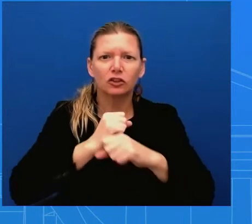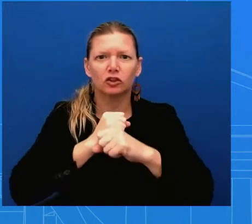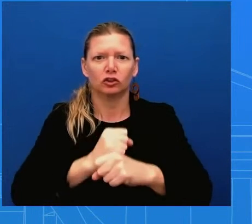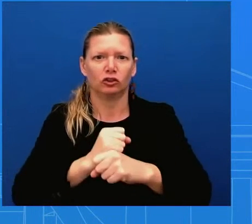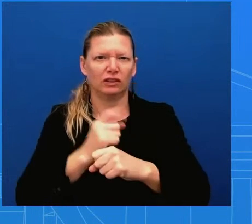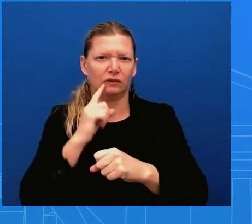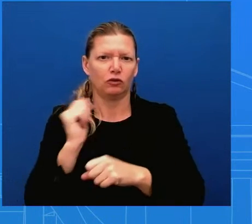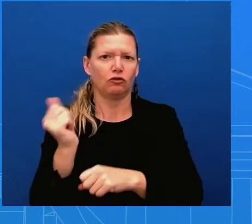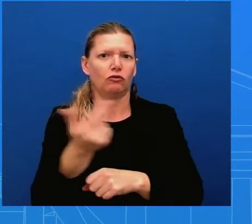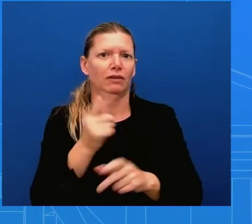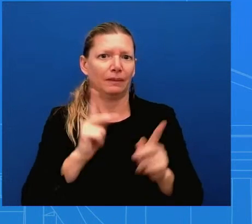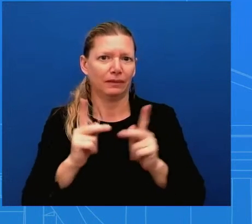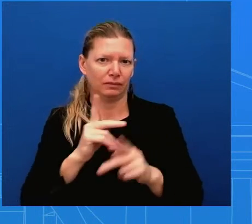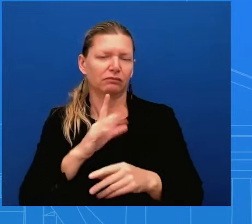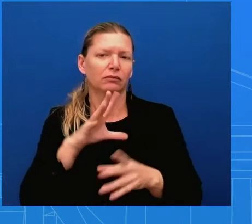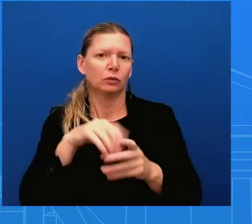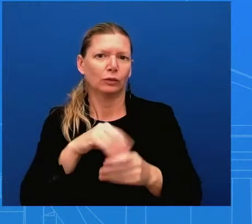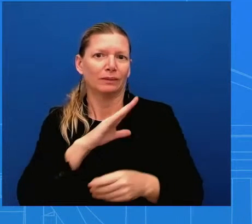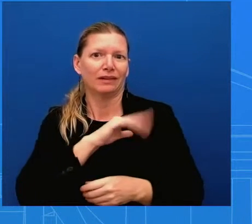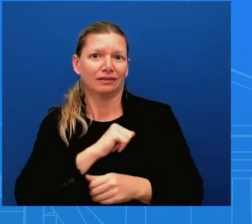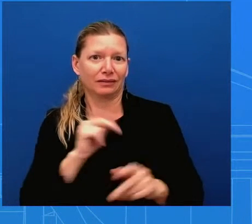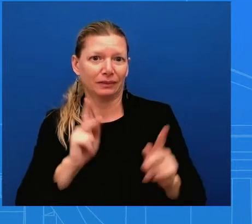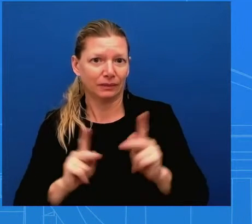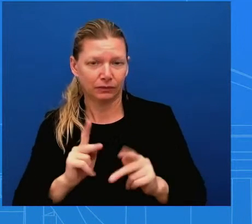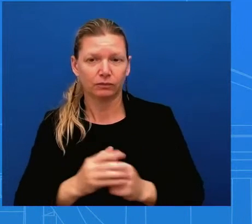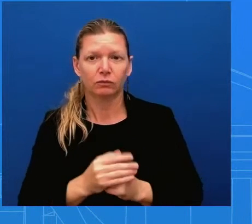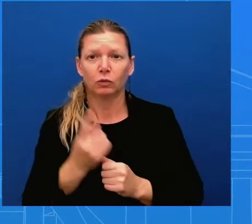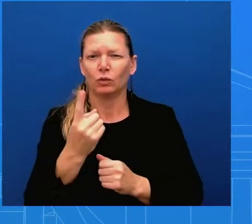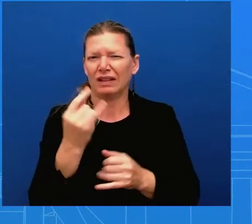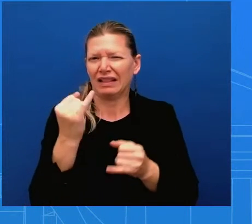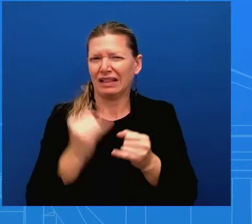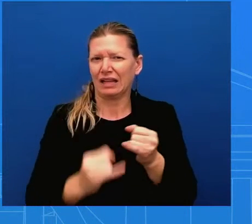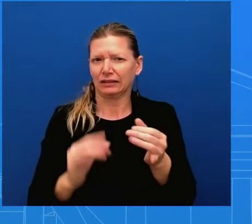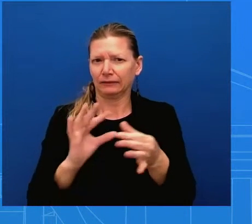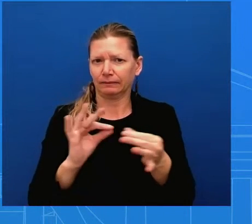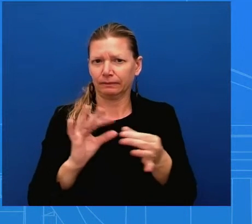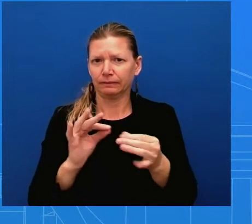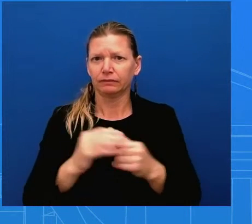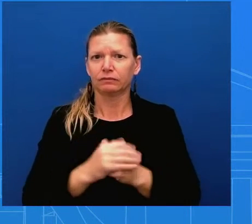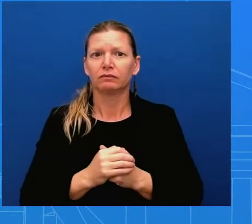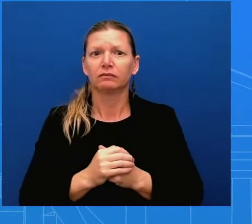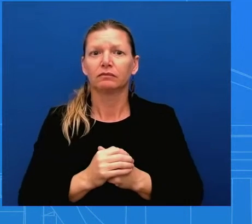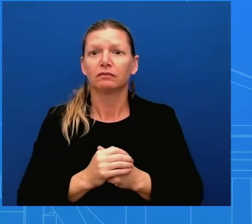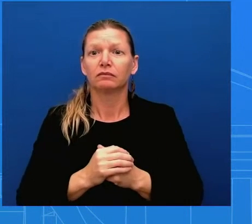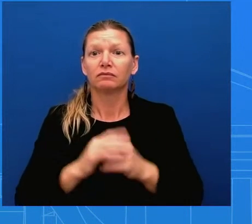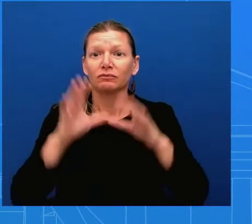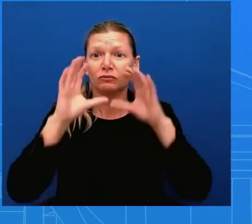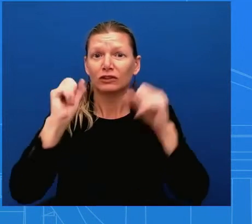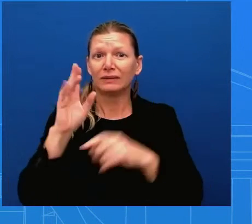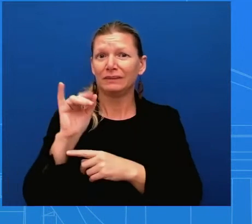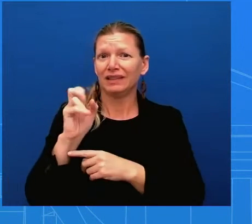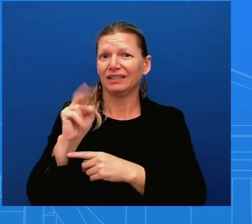No president has stood stronger with Israel than Joe Biden. He was the first president ever to visit Israel during wartime.